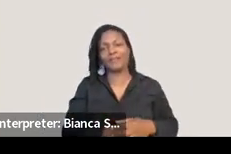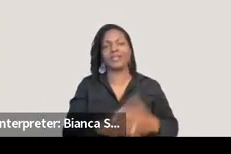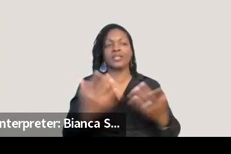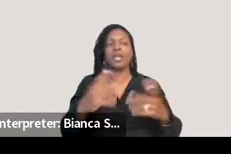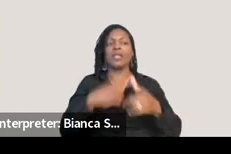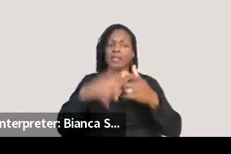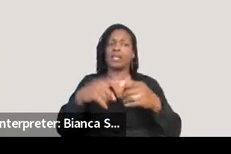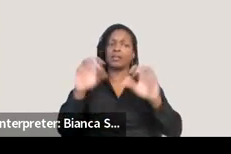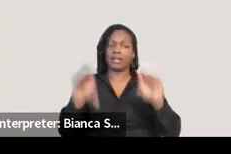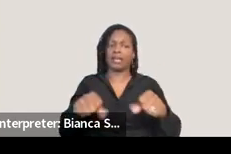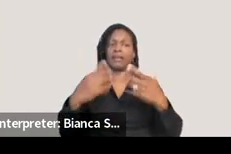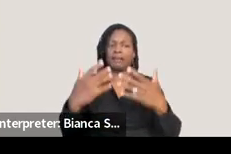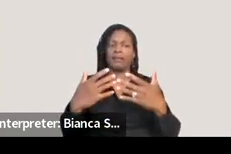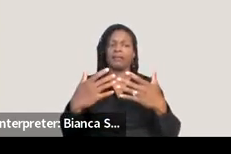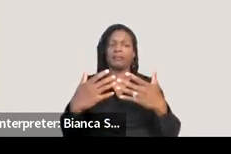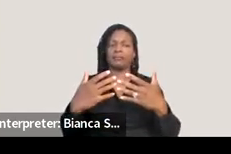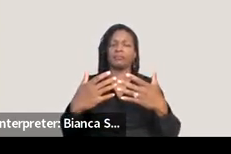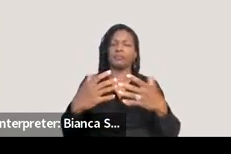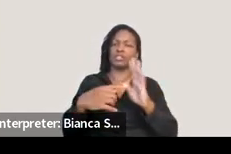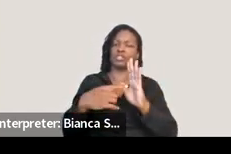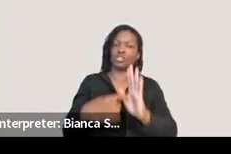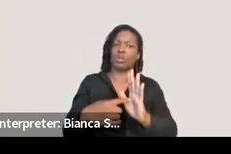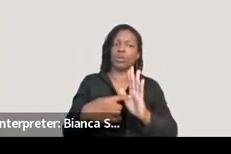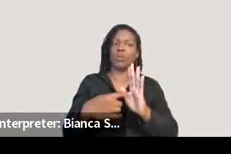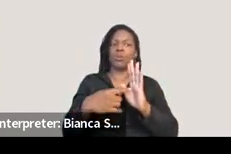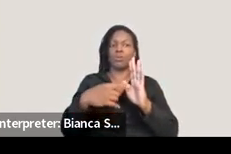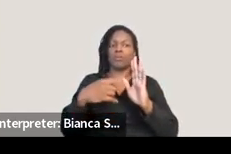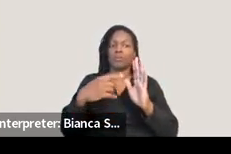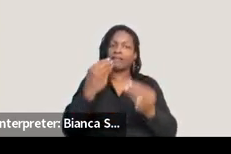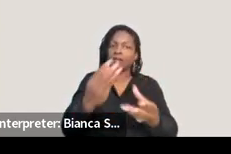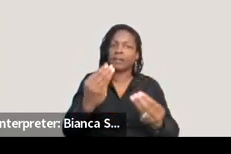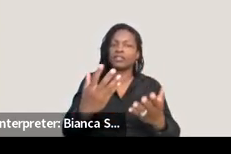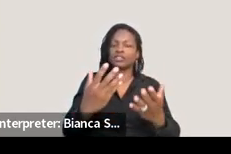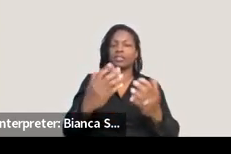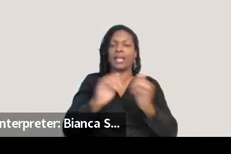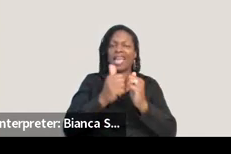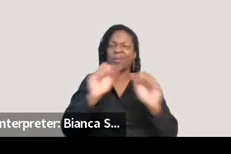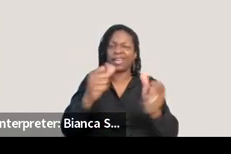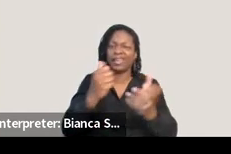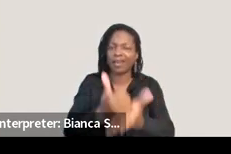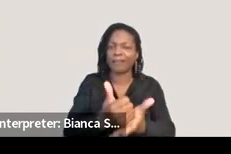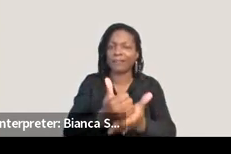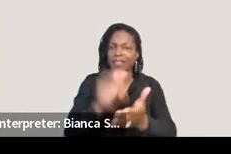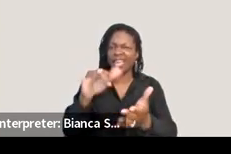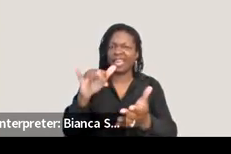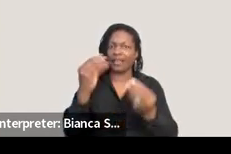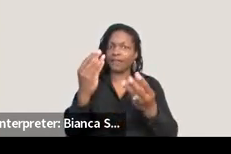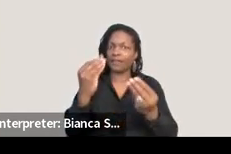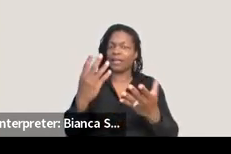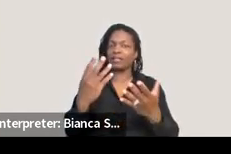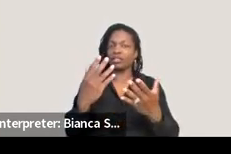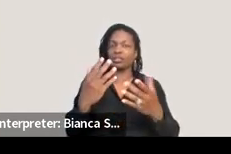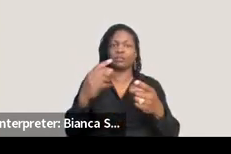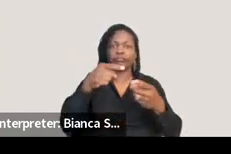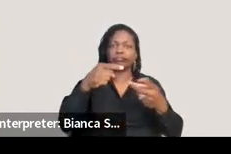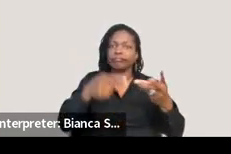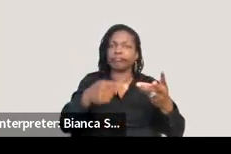Make sure that you have that on hand to be able to give to them during that meeting. And never ask for medication.